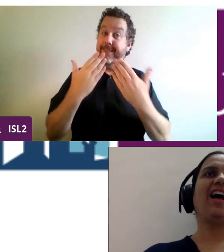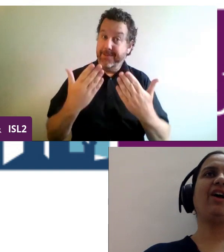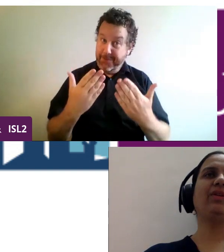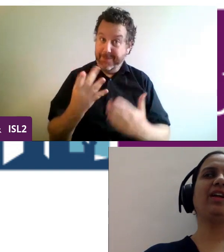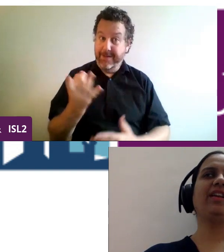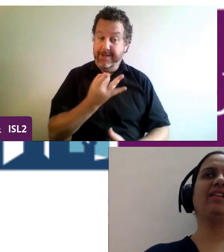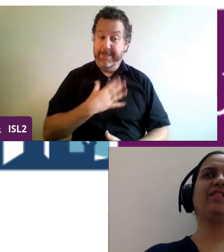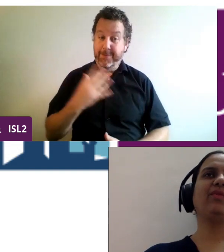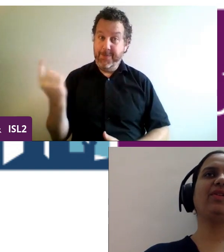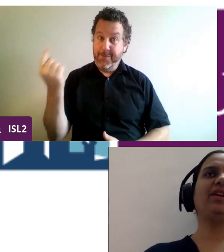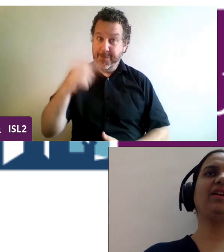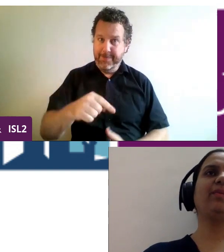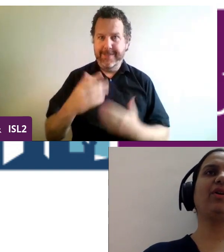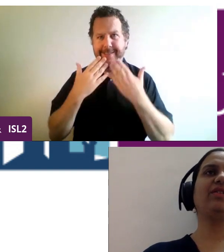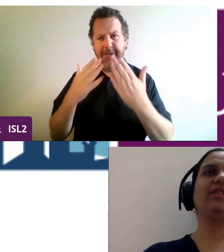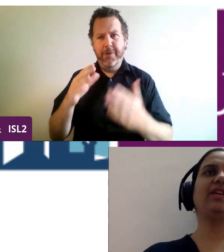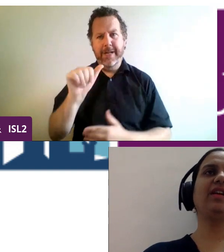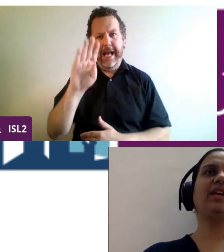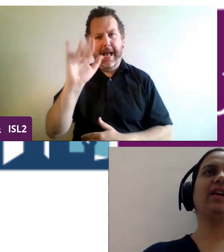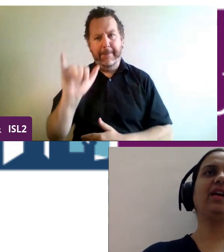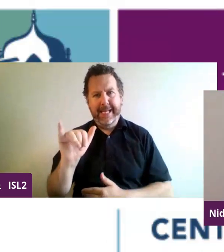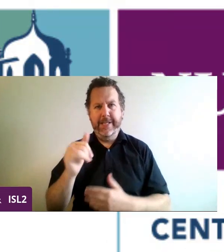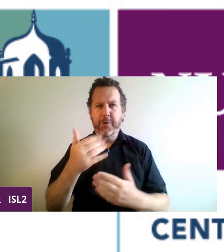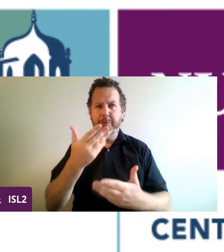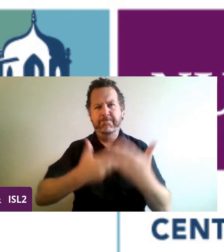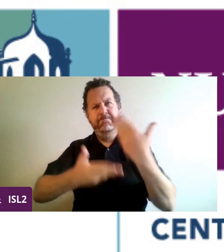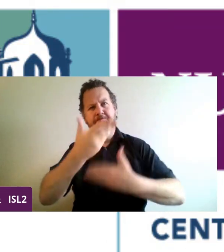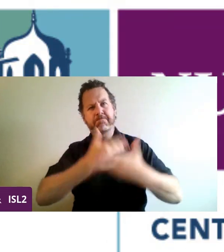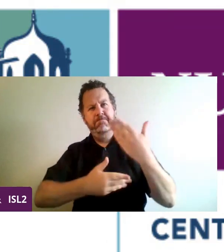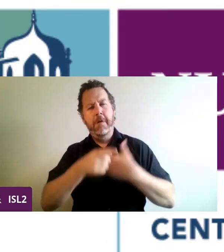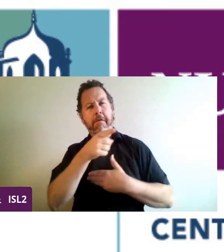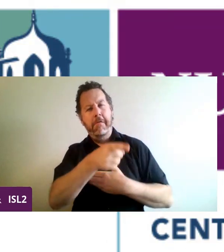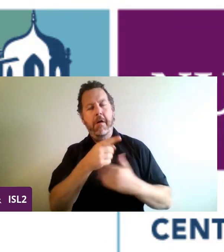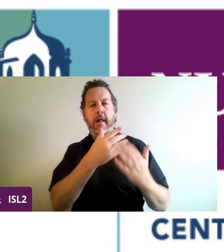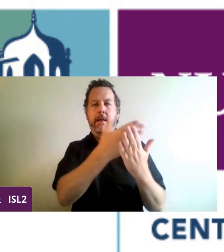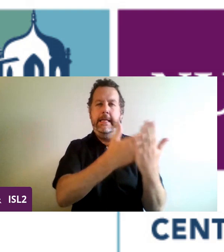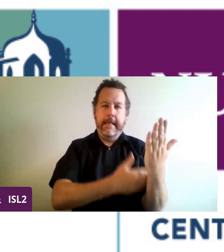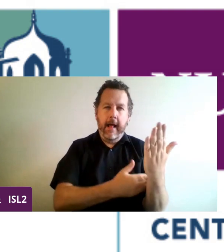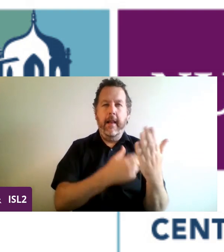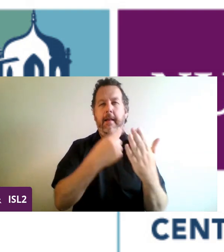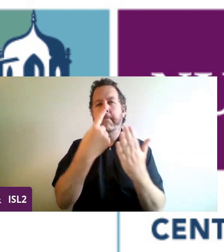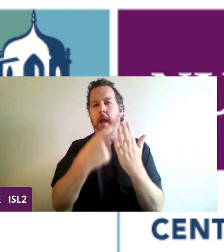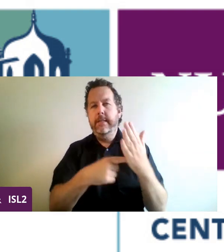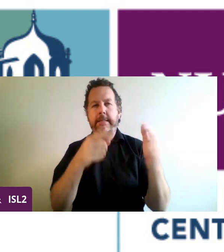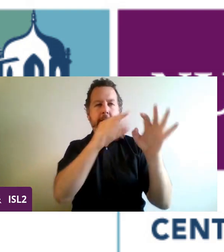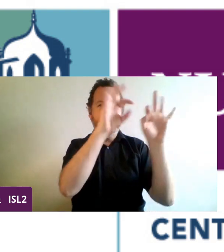and the barriers. From that perspective.